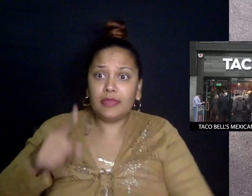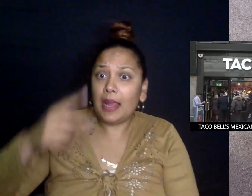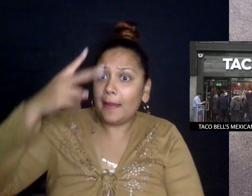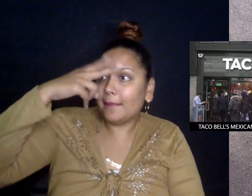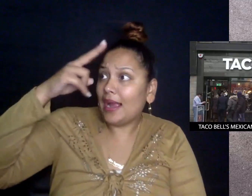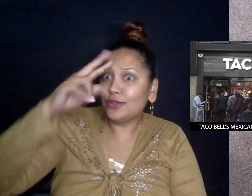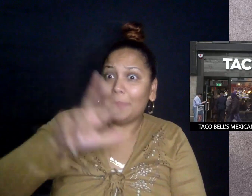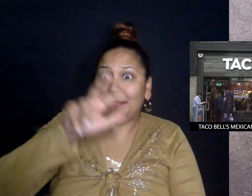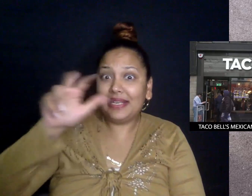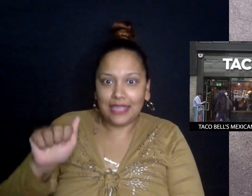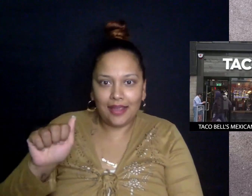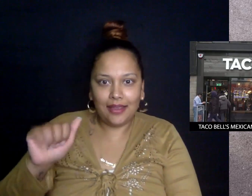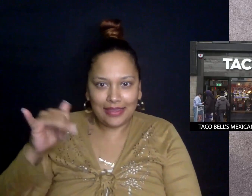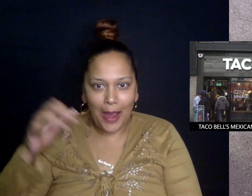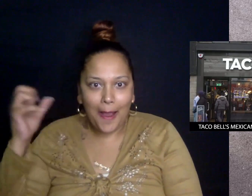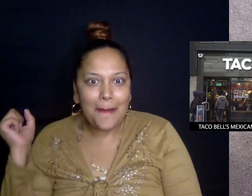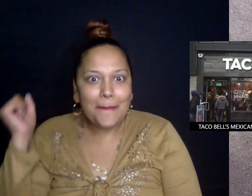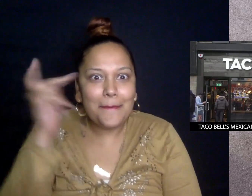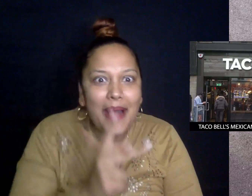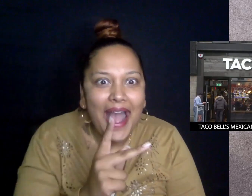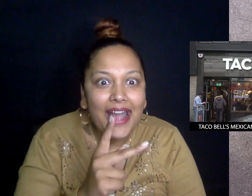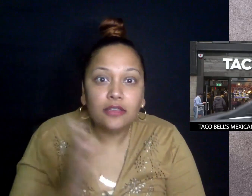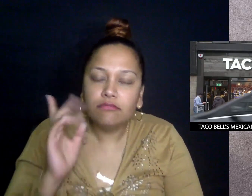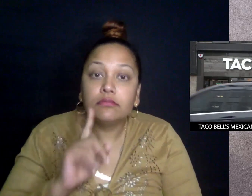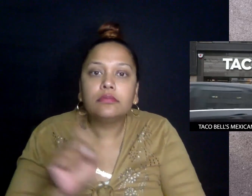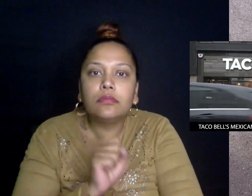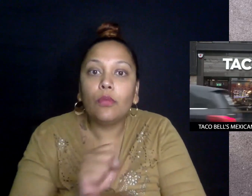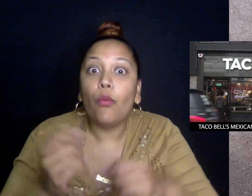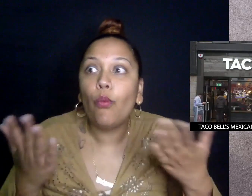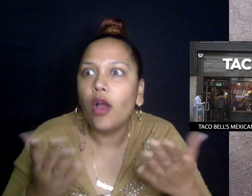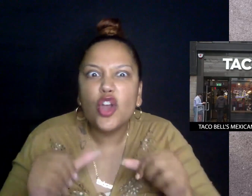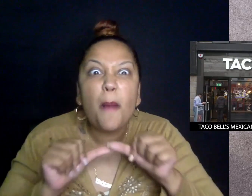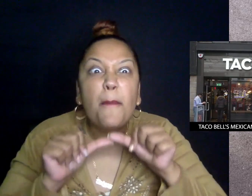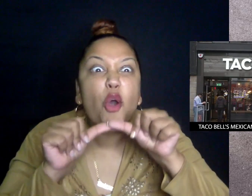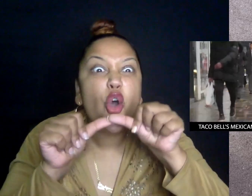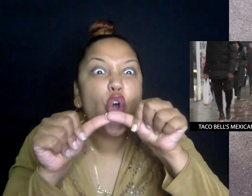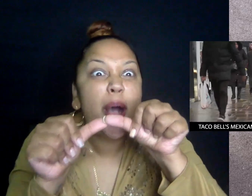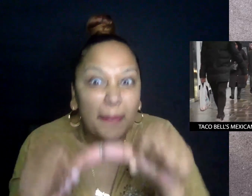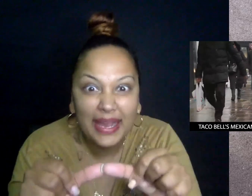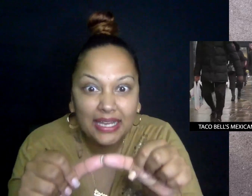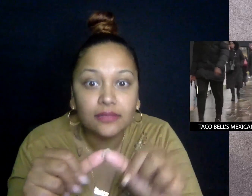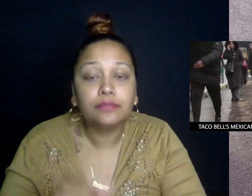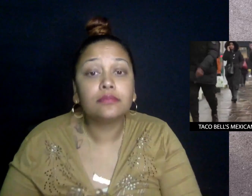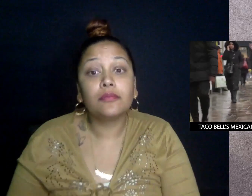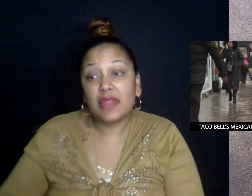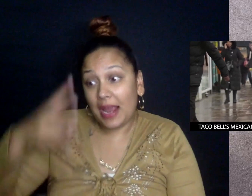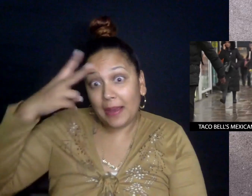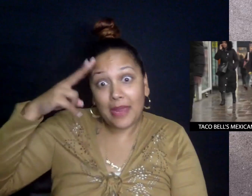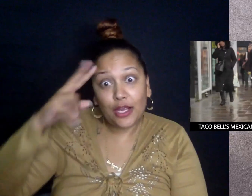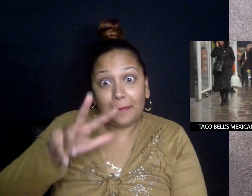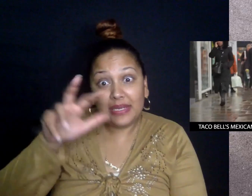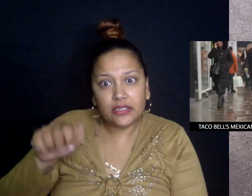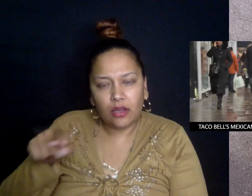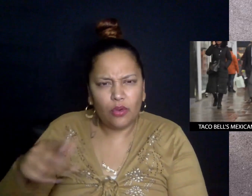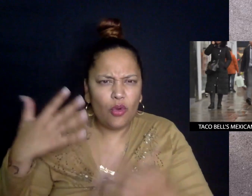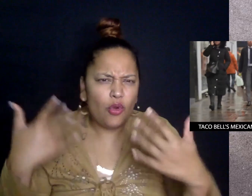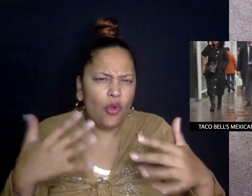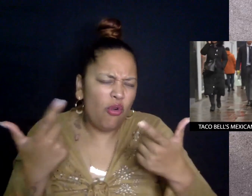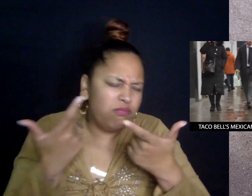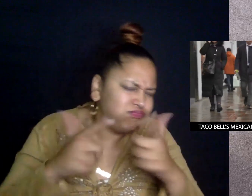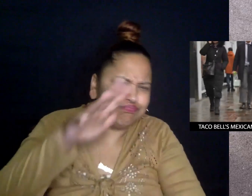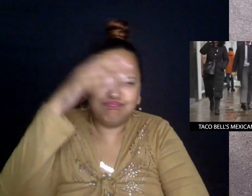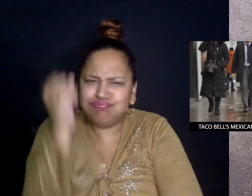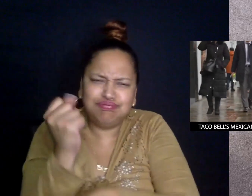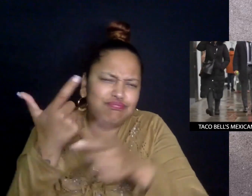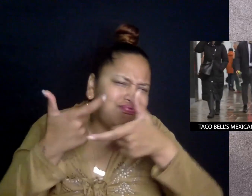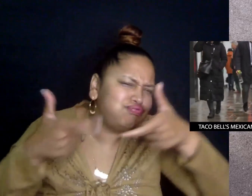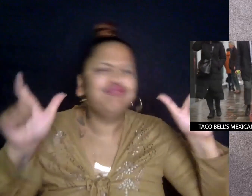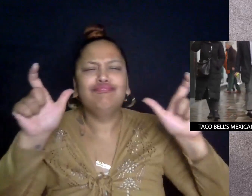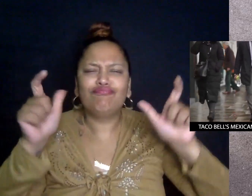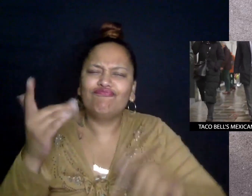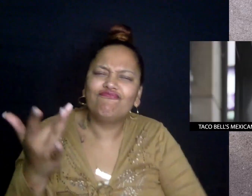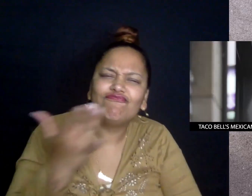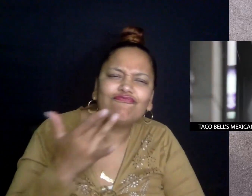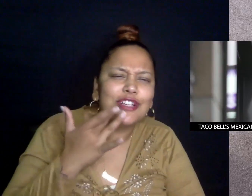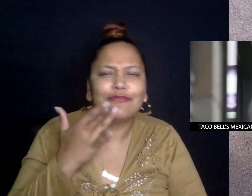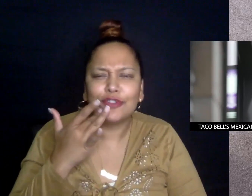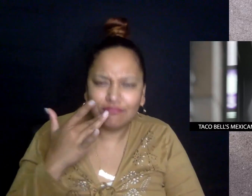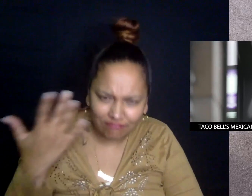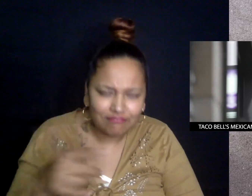absence the fast food restaurant said Mexican pizza is coming back permanently Mexican pizza